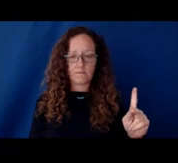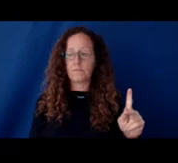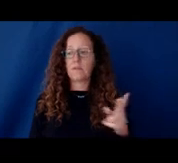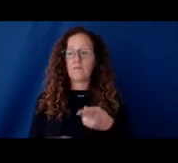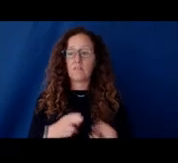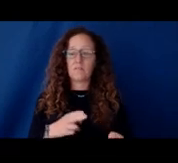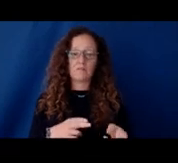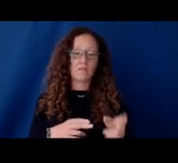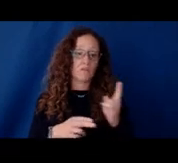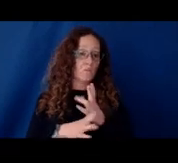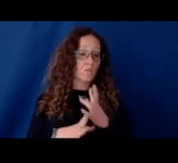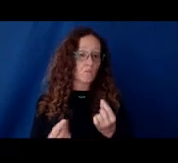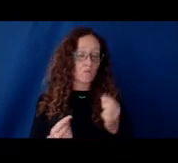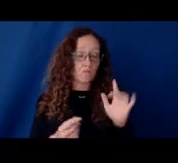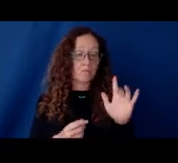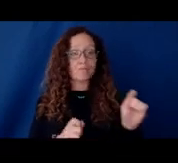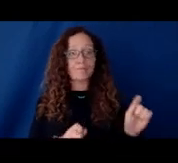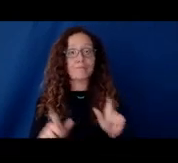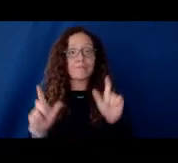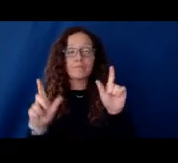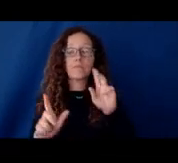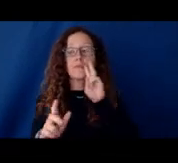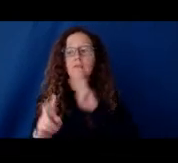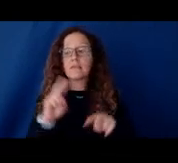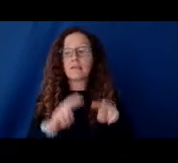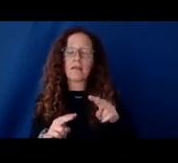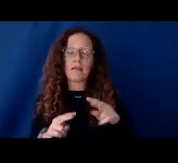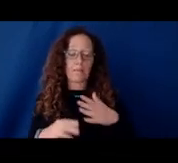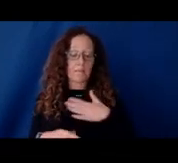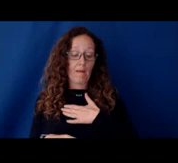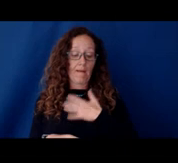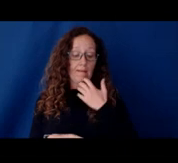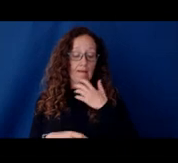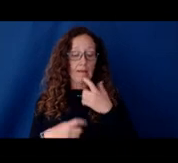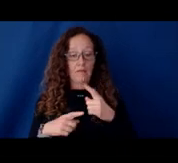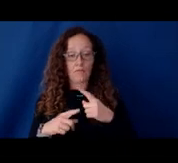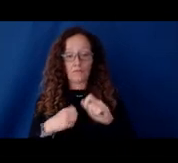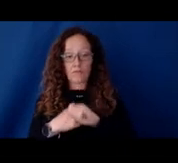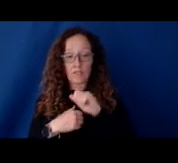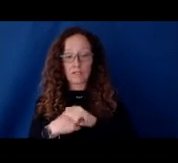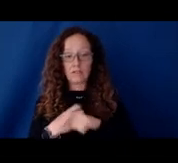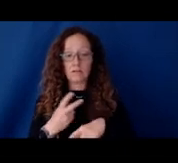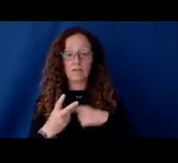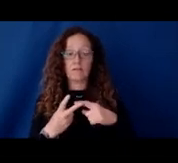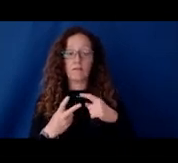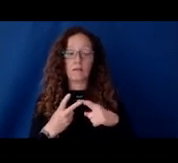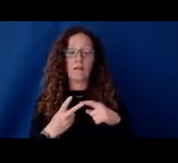the Air Quality Index, or AQI, this information by zip code. Along with the prevailing HeatRisk